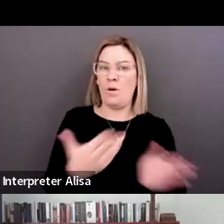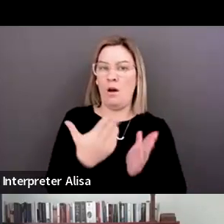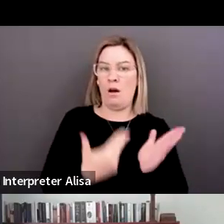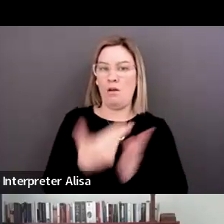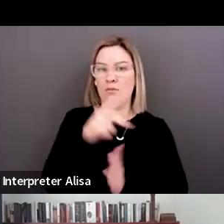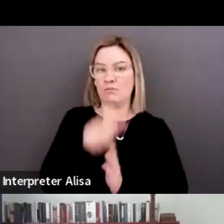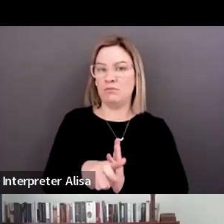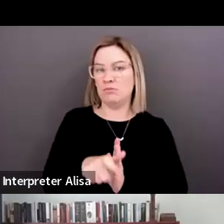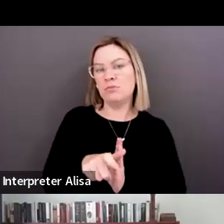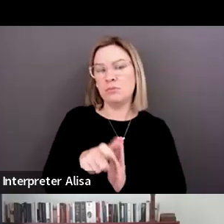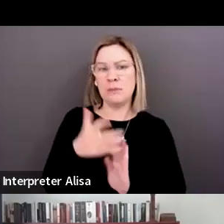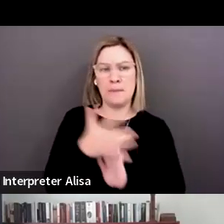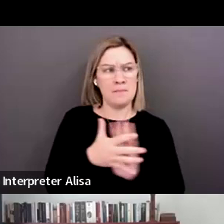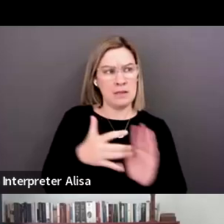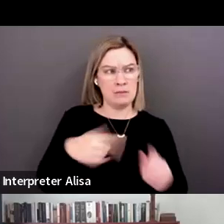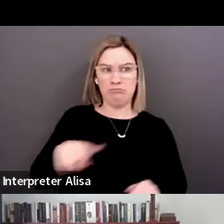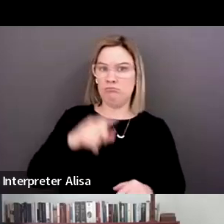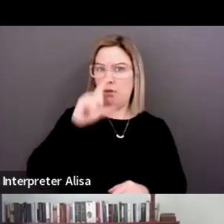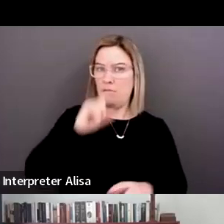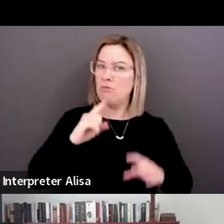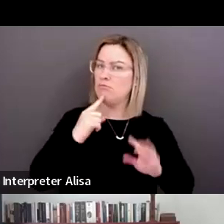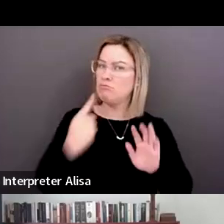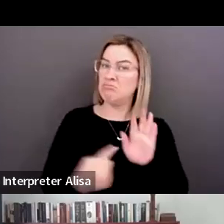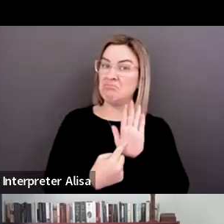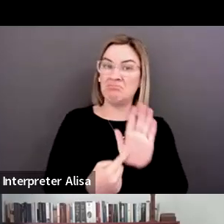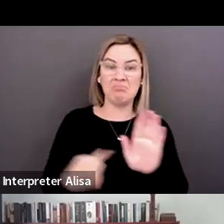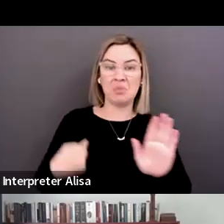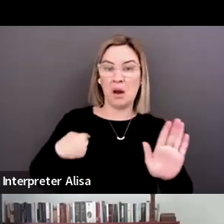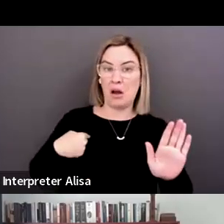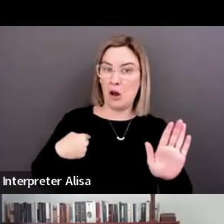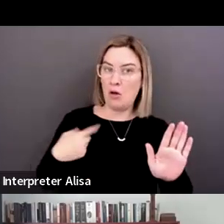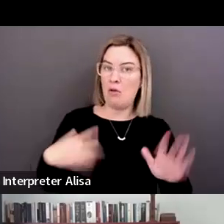really helped to anchor us back and give some decision making power and